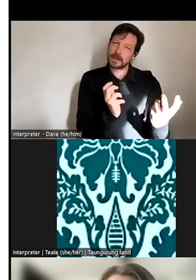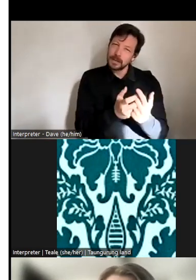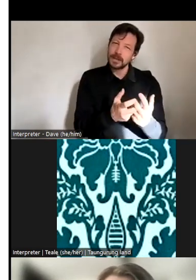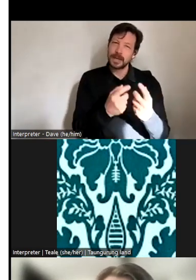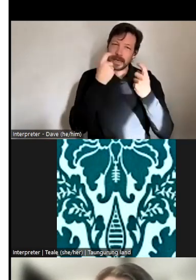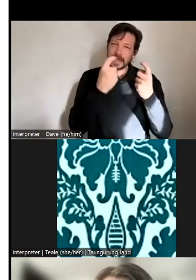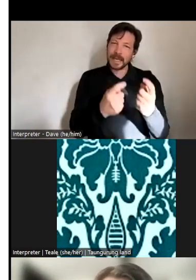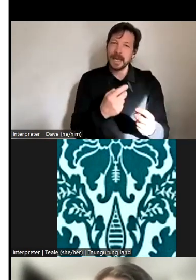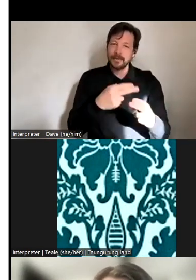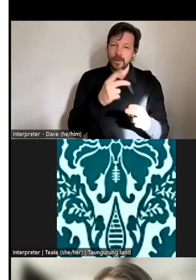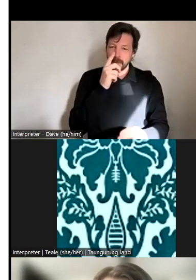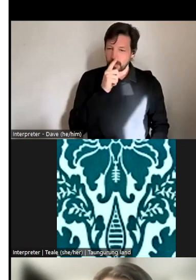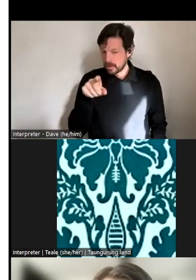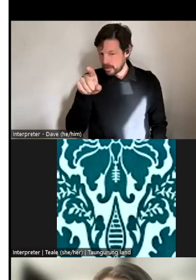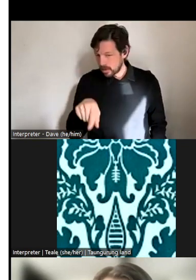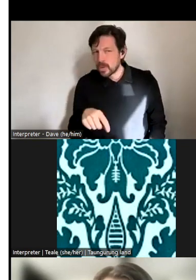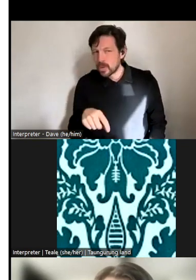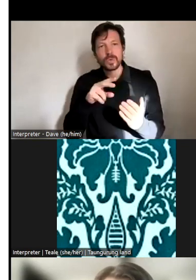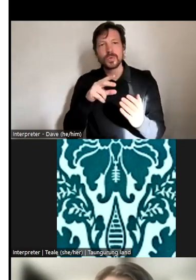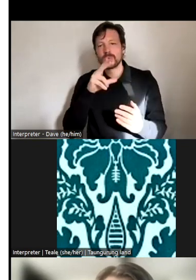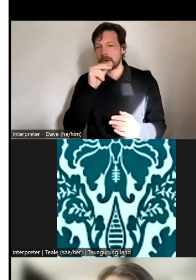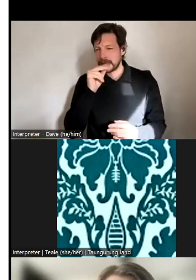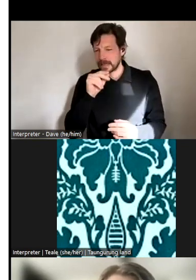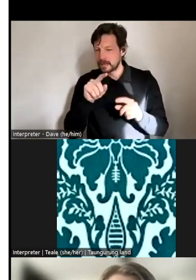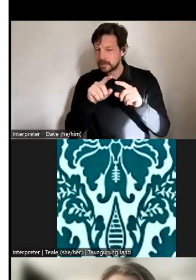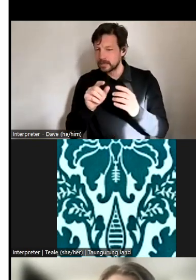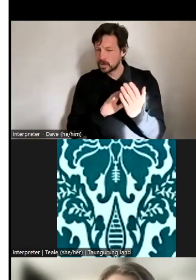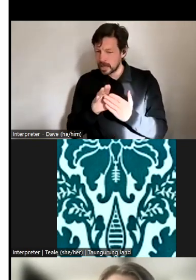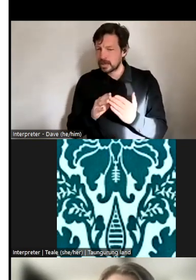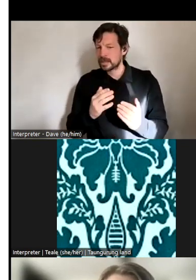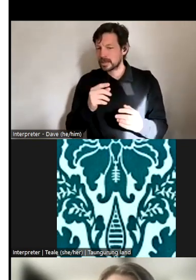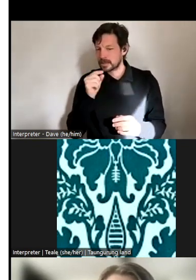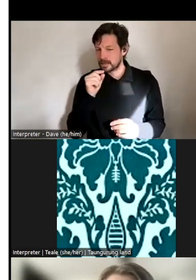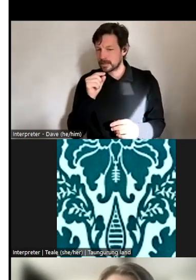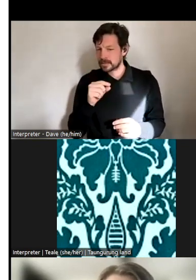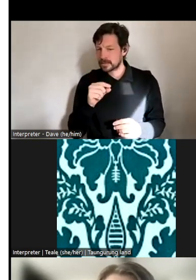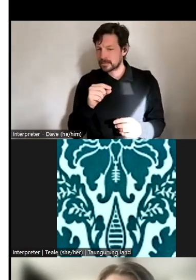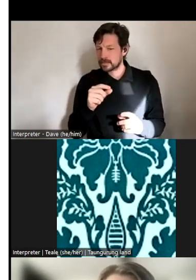So my son has mild to moderate bilateral sensorineural hearing loss, connexin and CMV were negative.